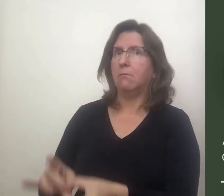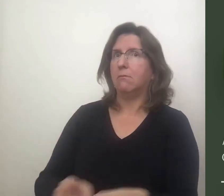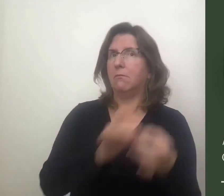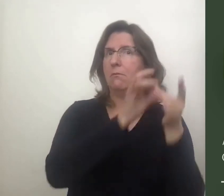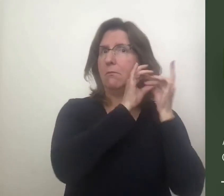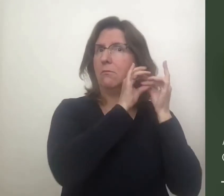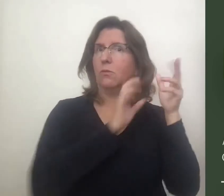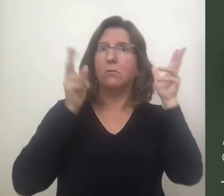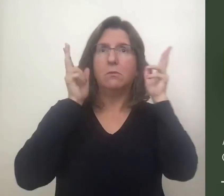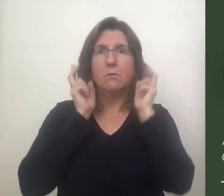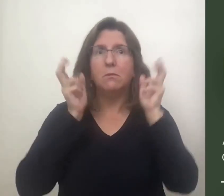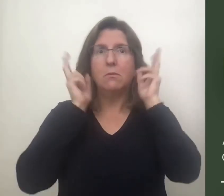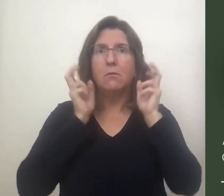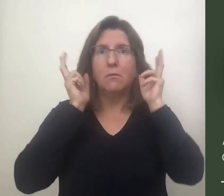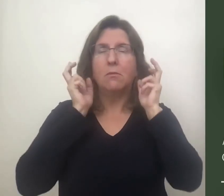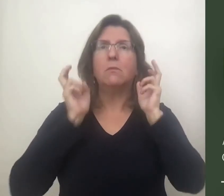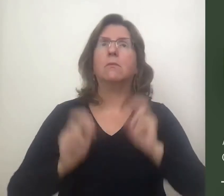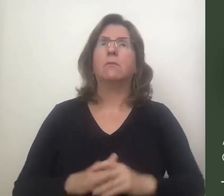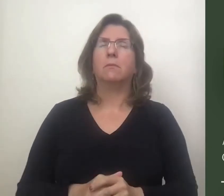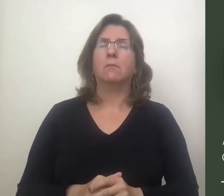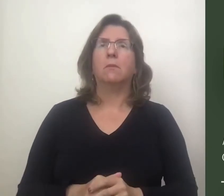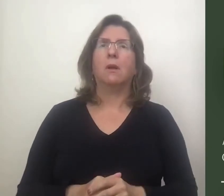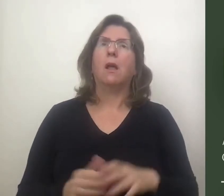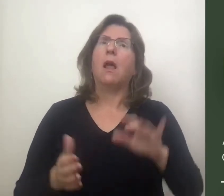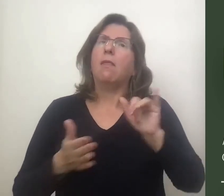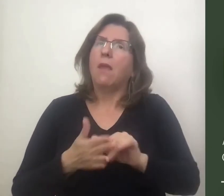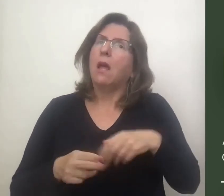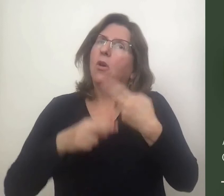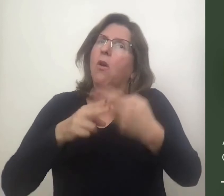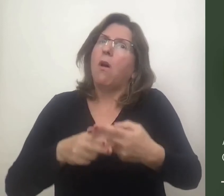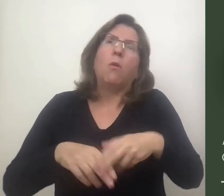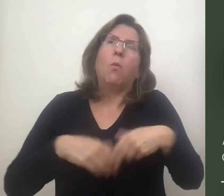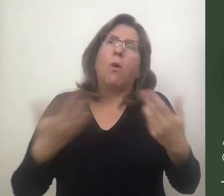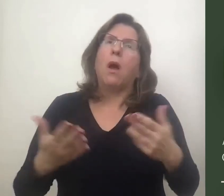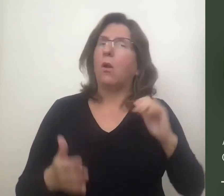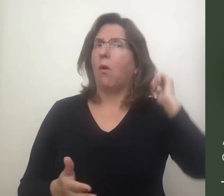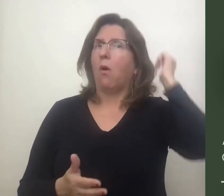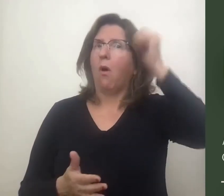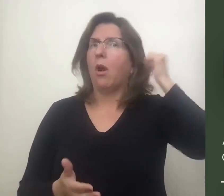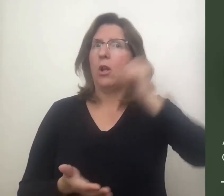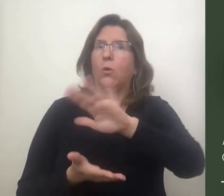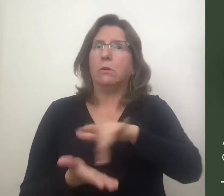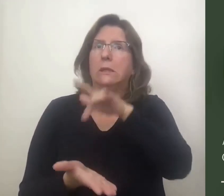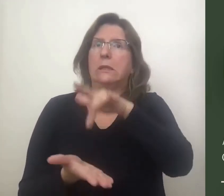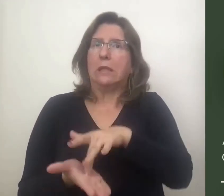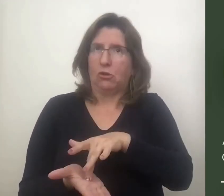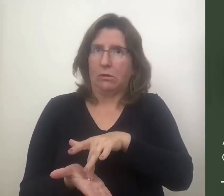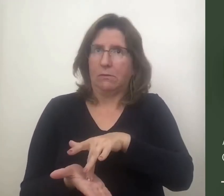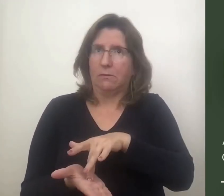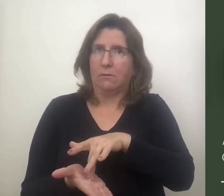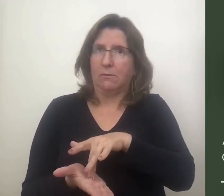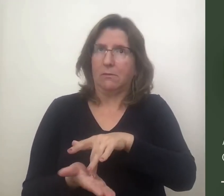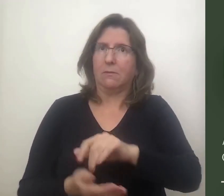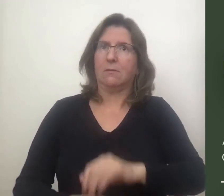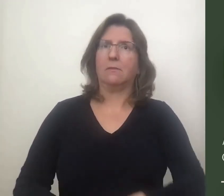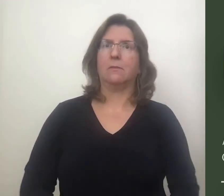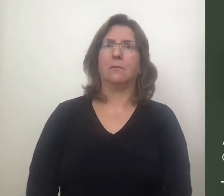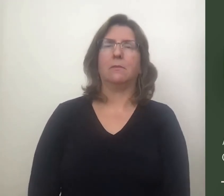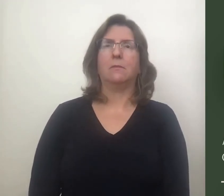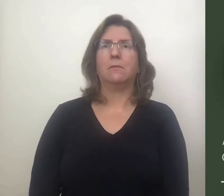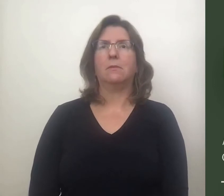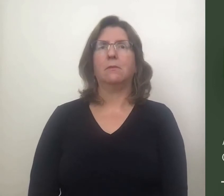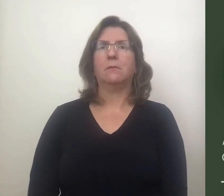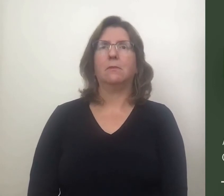This is what we refer to as audiocentrism.